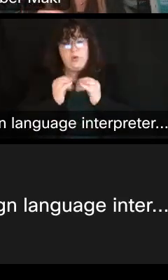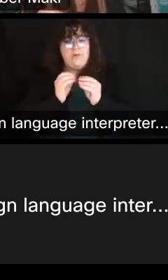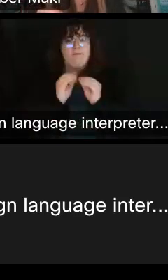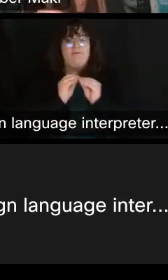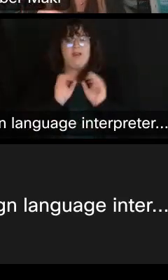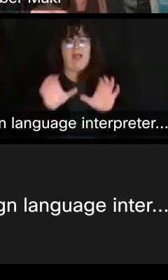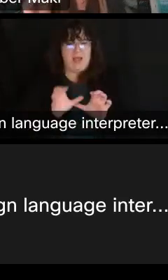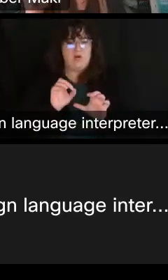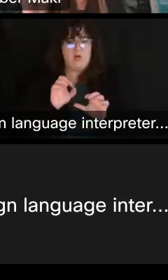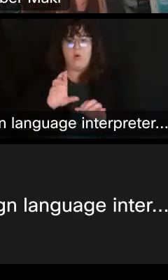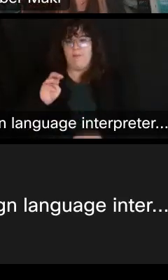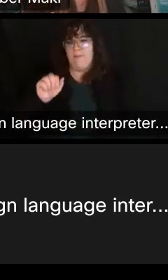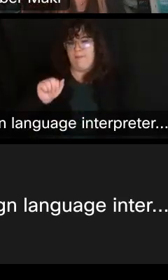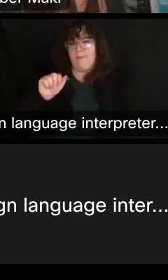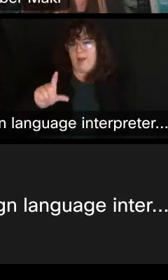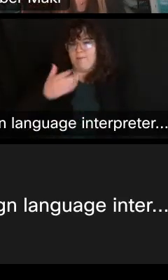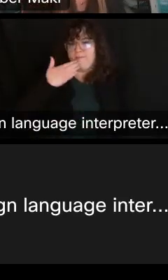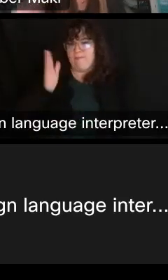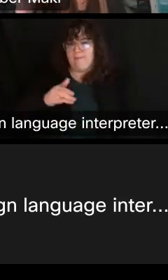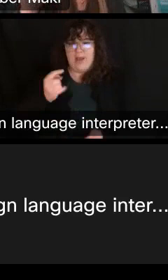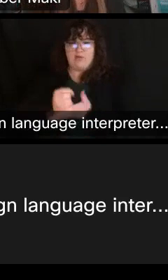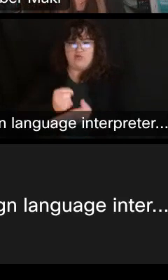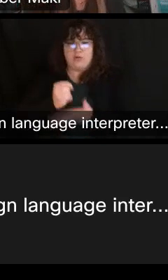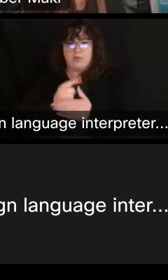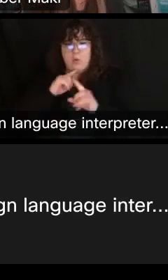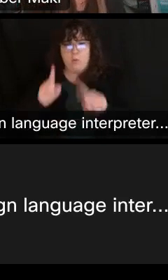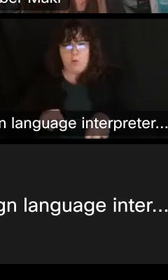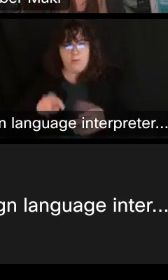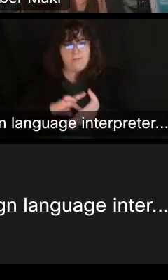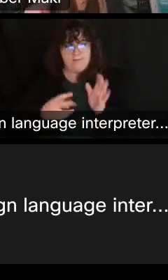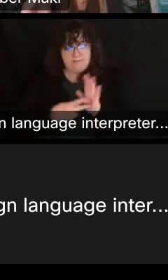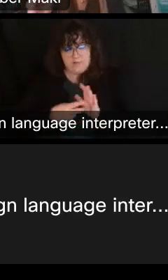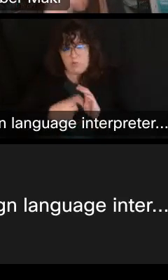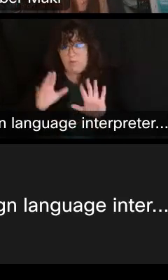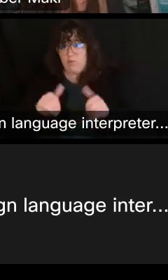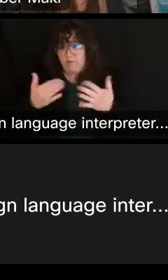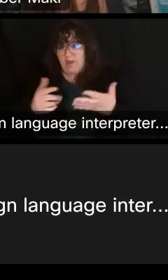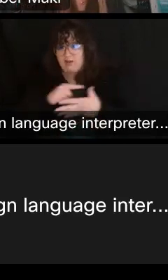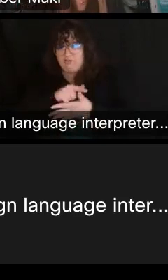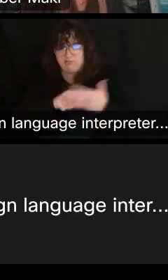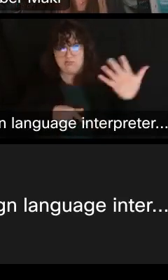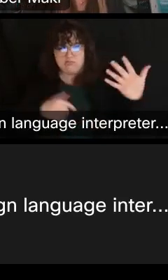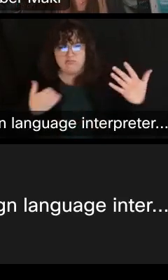reports, so this is a real provider who has a lot going on. You can go in and read all of those